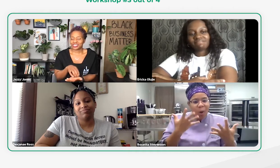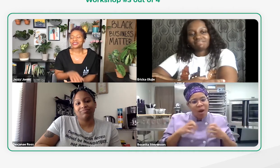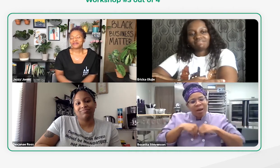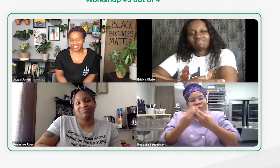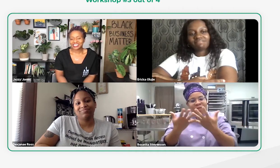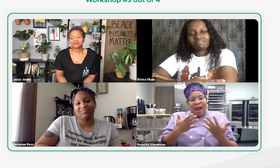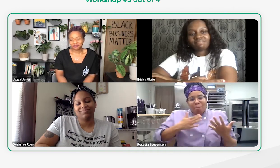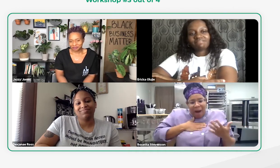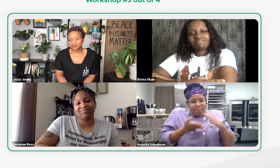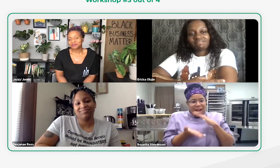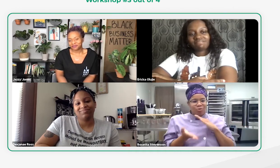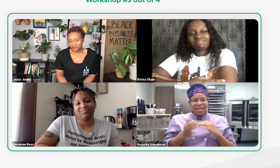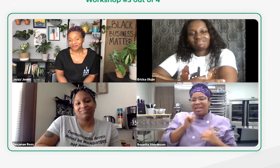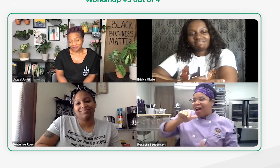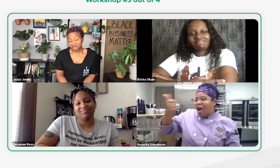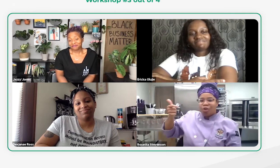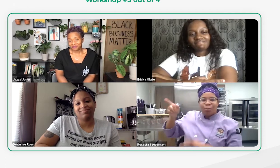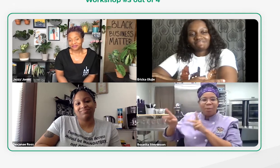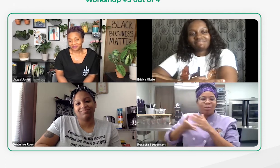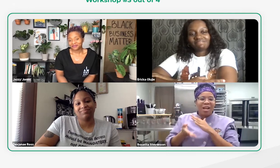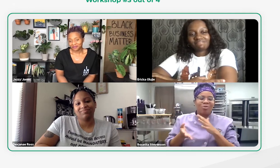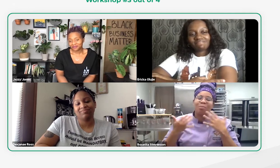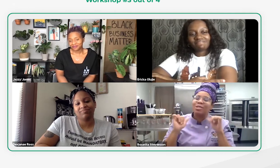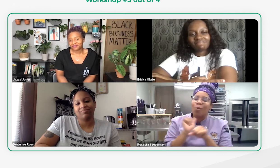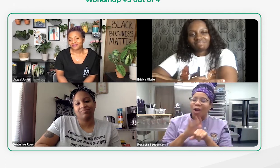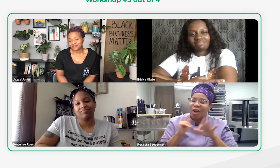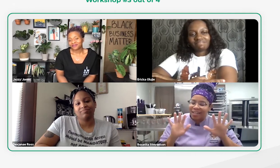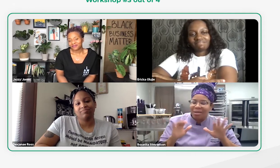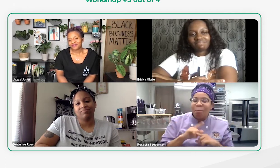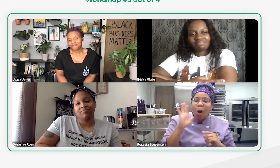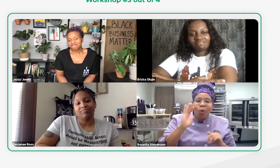the not the same in other people make them. I want to make sure I provide my bakeries and not someone